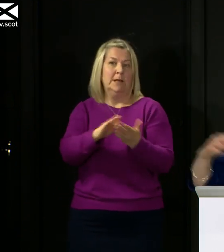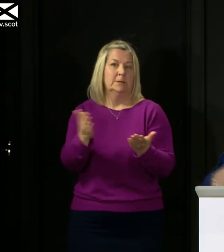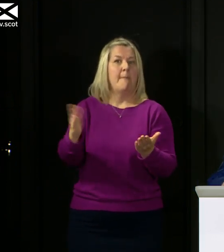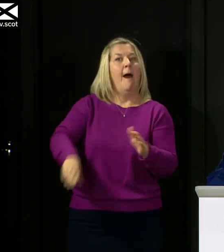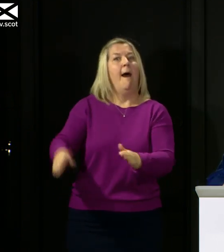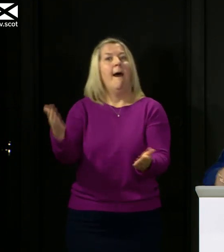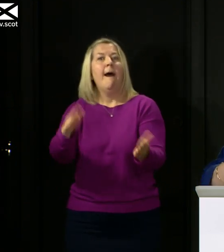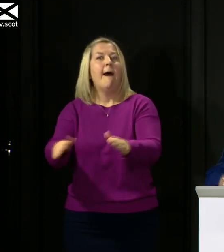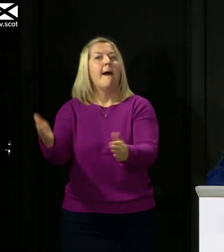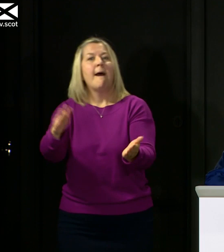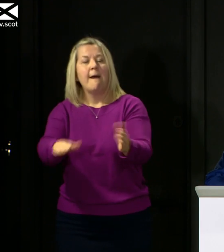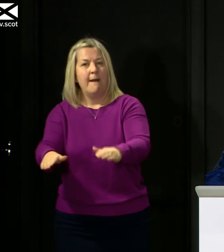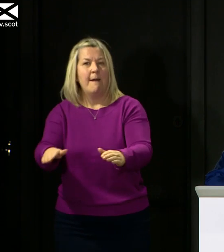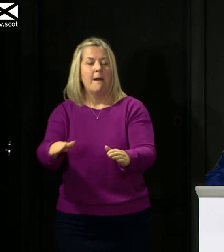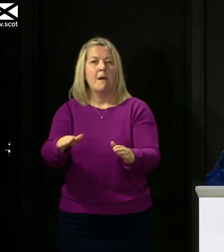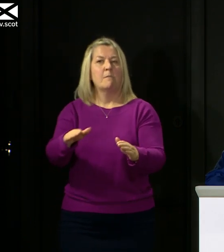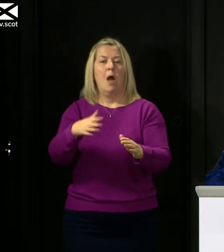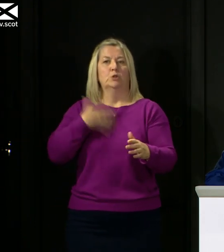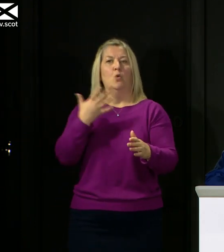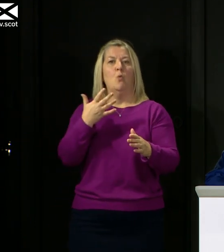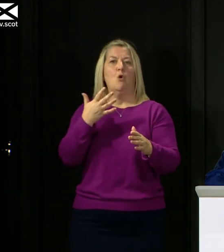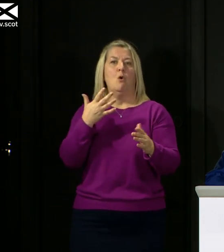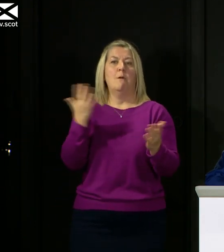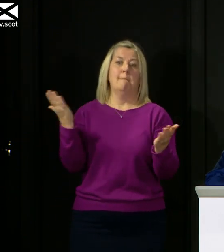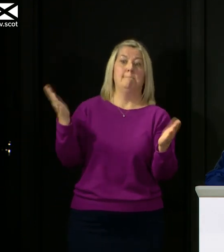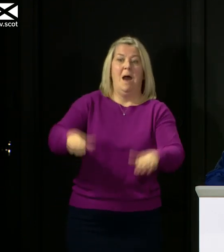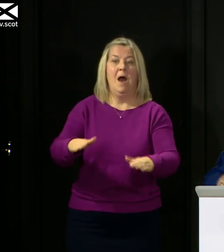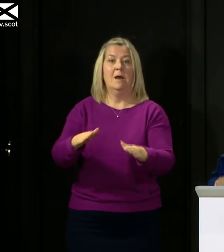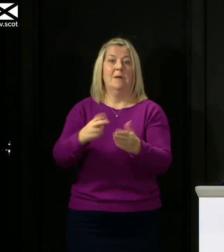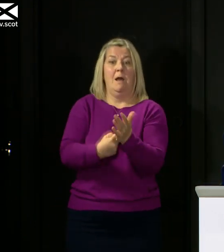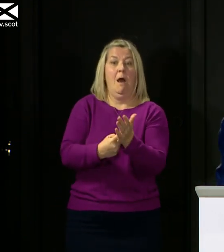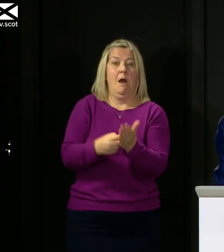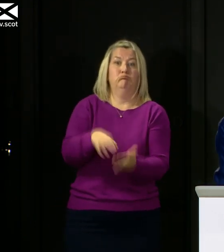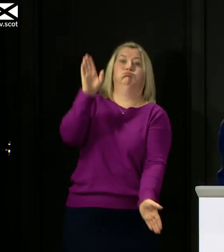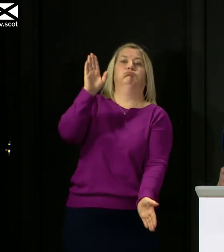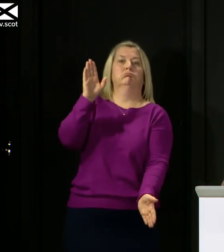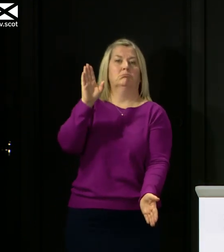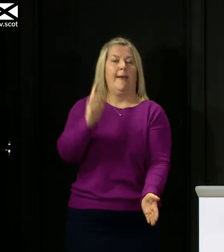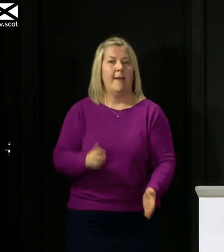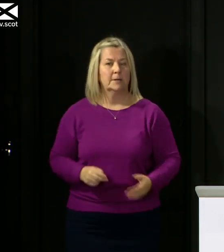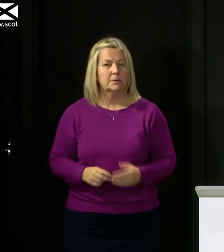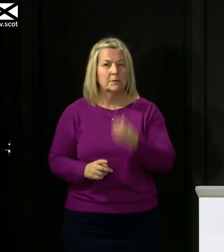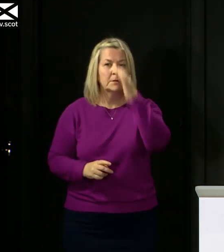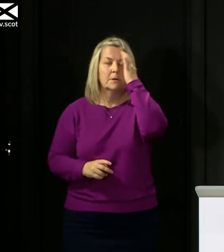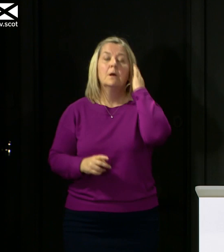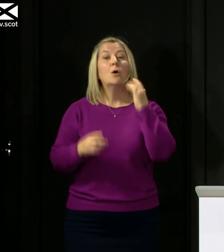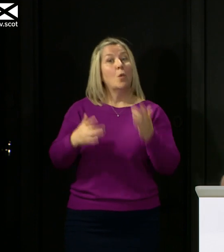all-important 1 number in terms of R. For people in Scotland, if you live in Scotland,